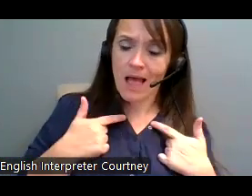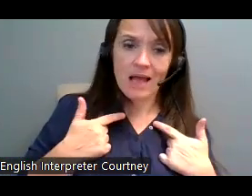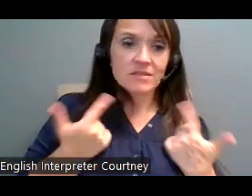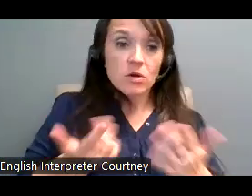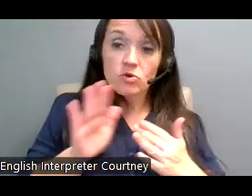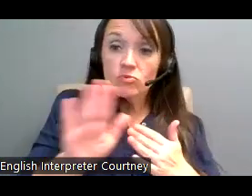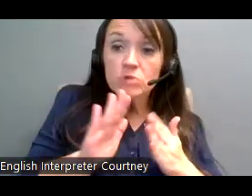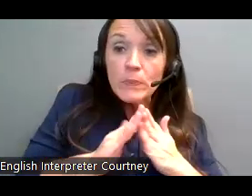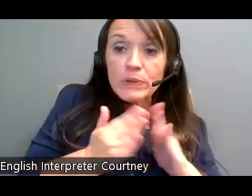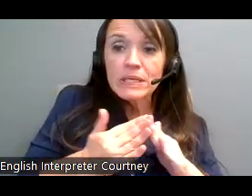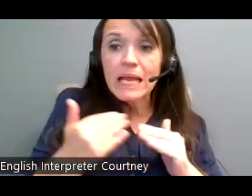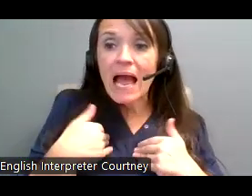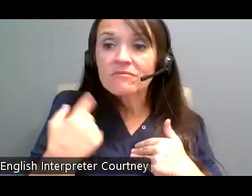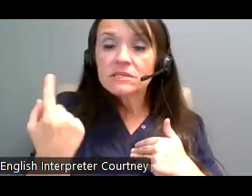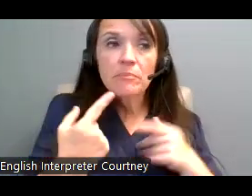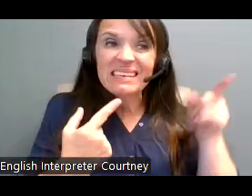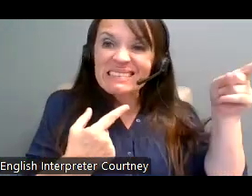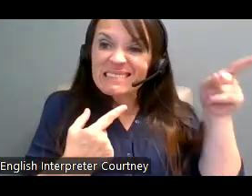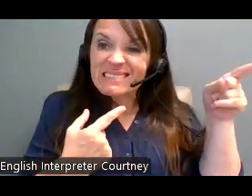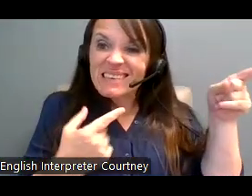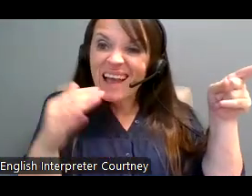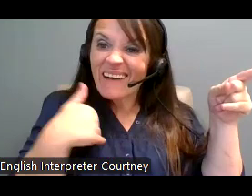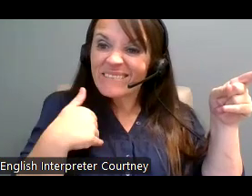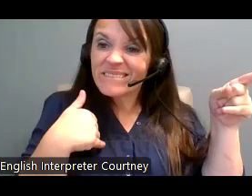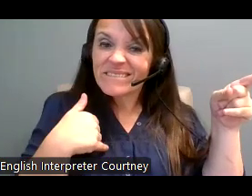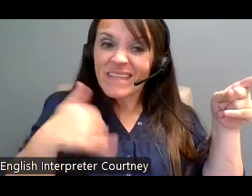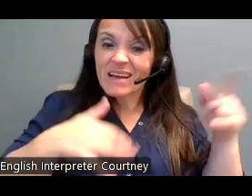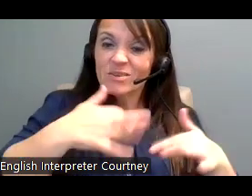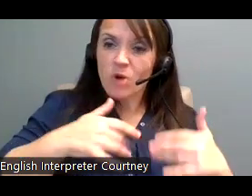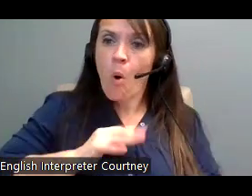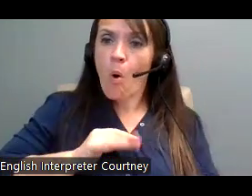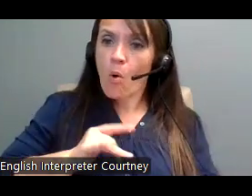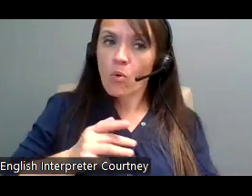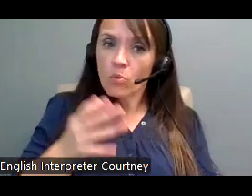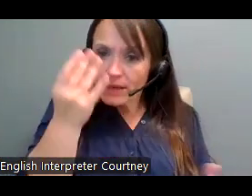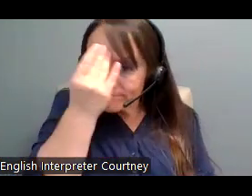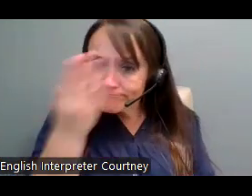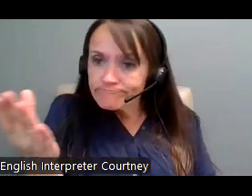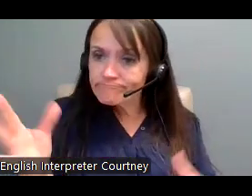would meet a goal in their plan is priority. We want to make sure we are addressing and